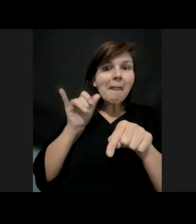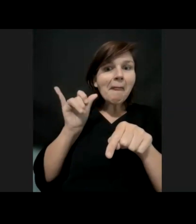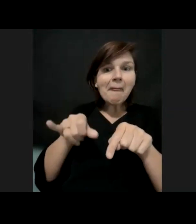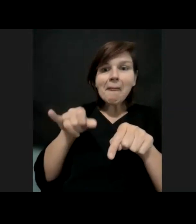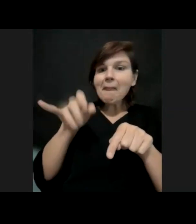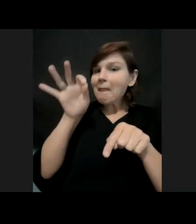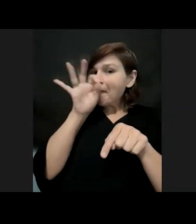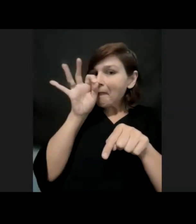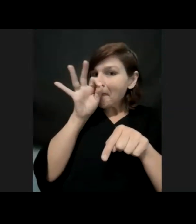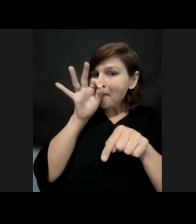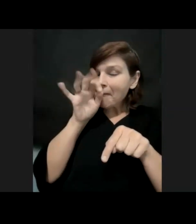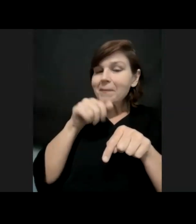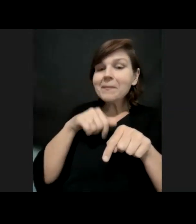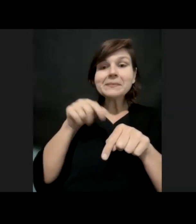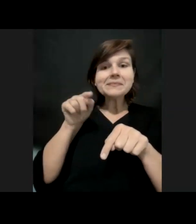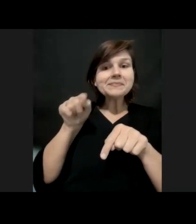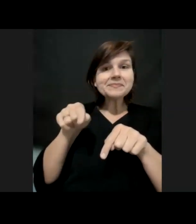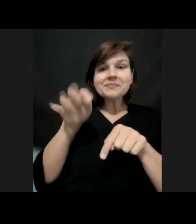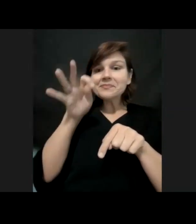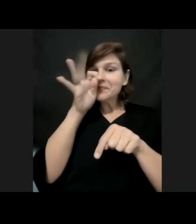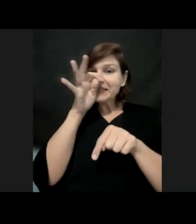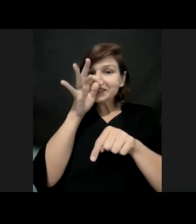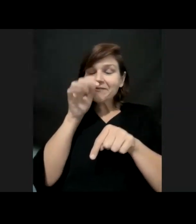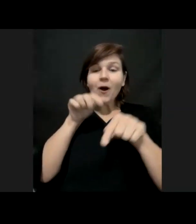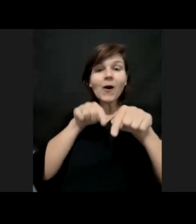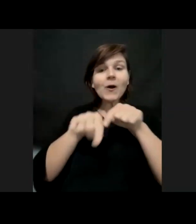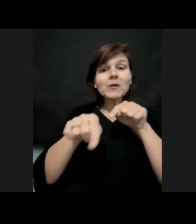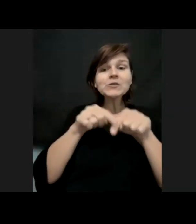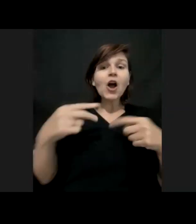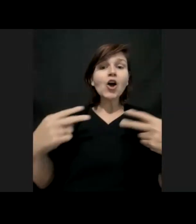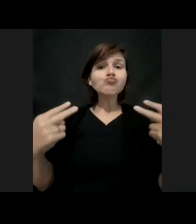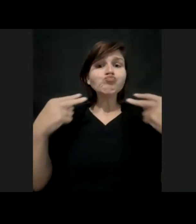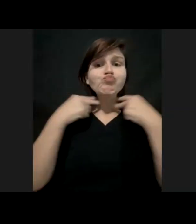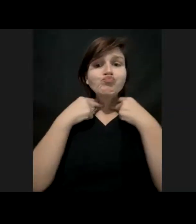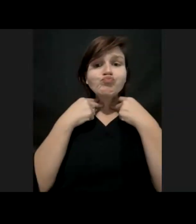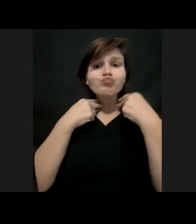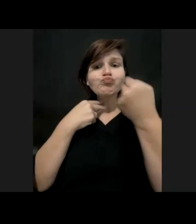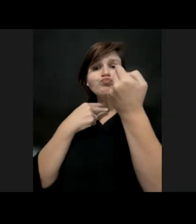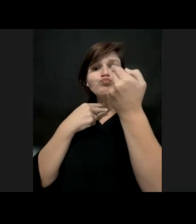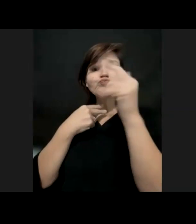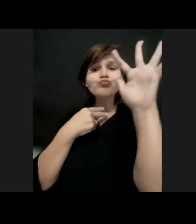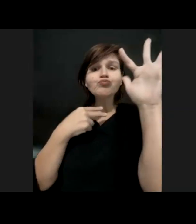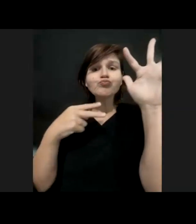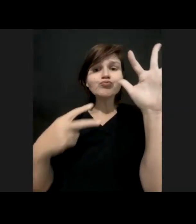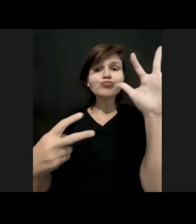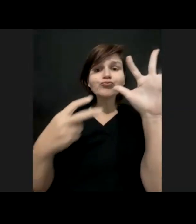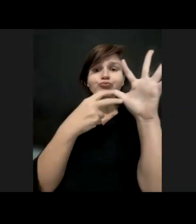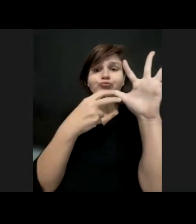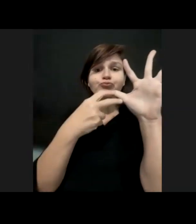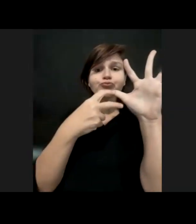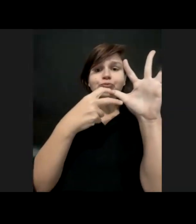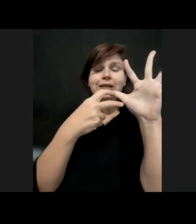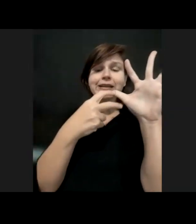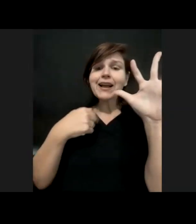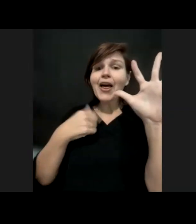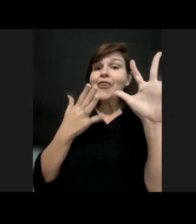∂ ∂ Mr. Socks's socks are stuck up the tree. They're cozy, bright, and colorful for the world to see.